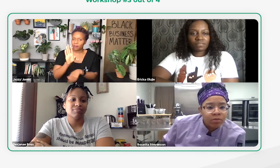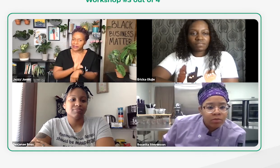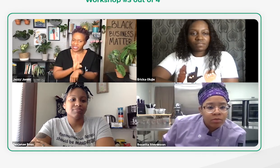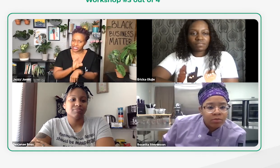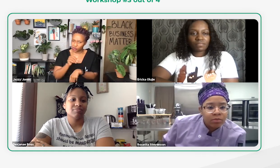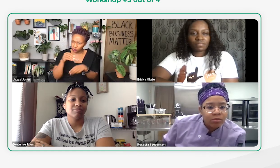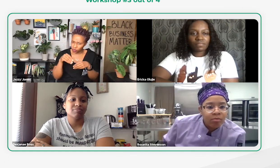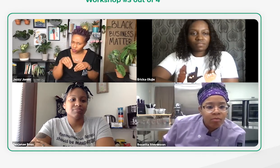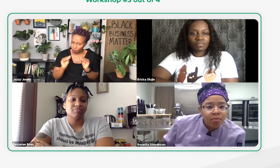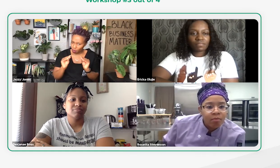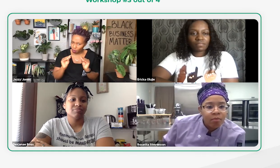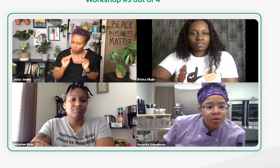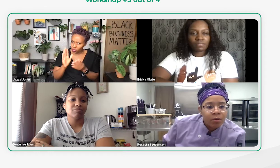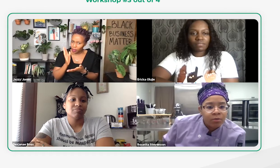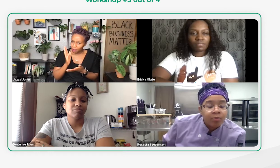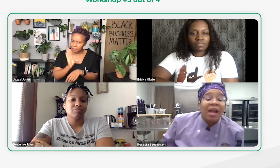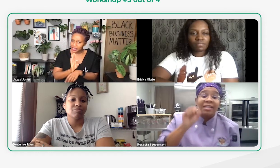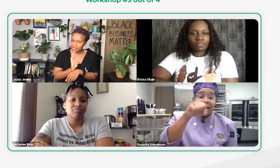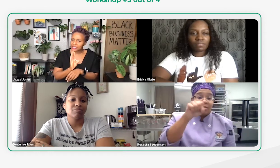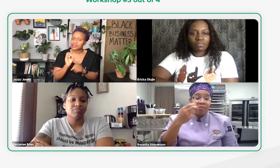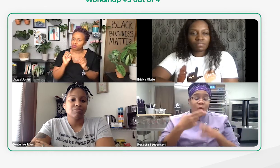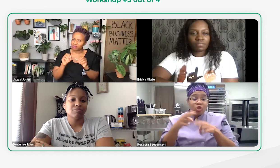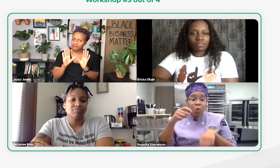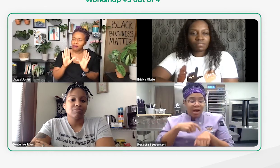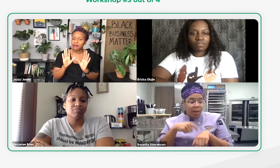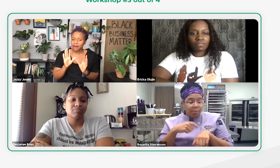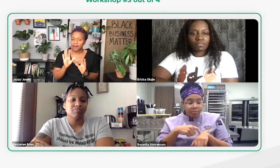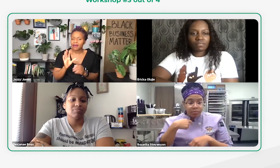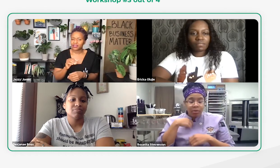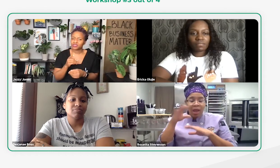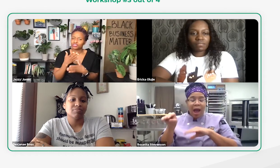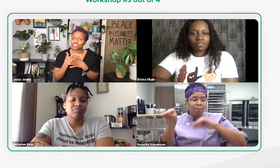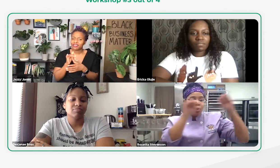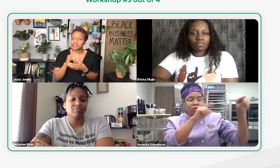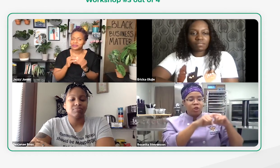you did stop your business. You sold a part of it. >> Rosetta